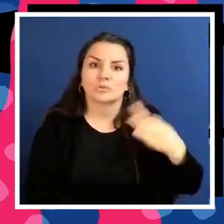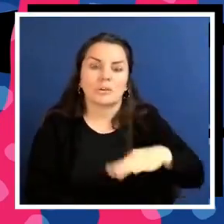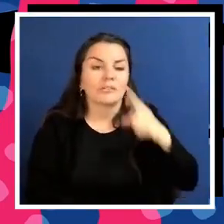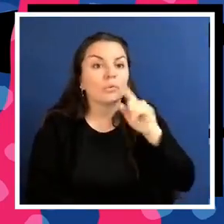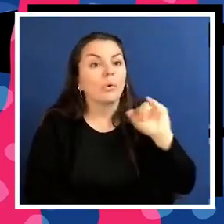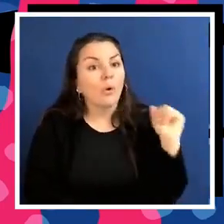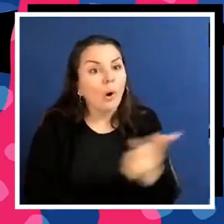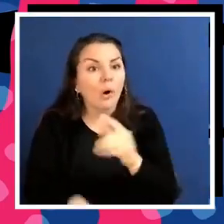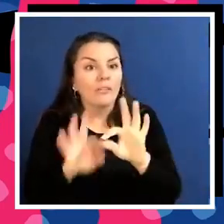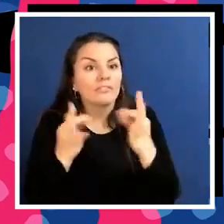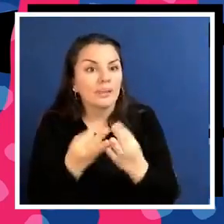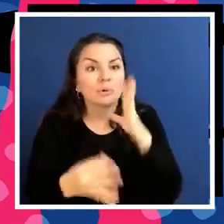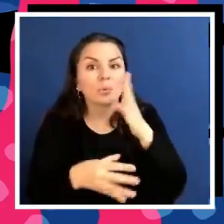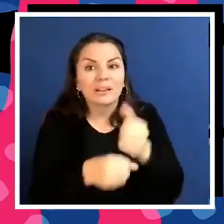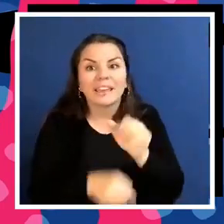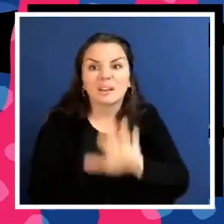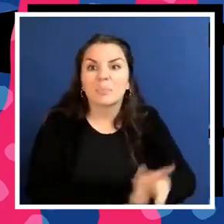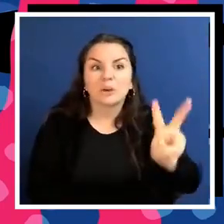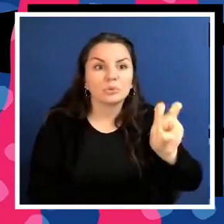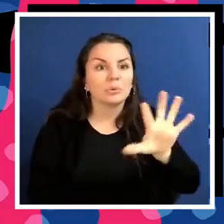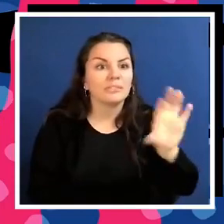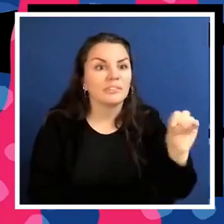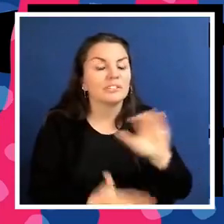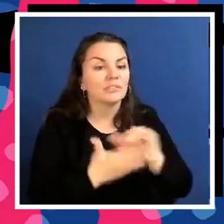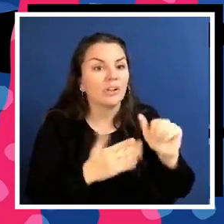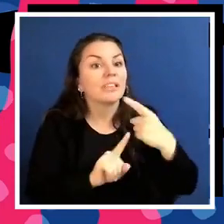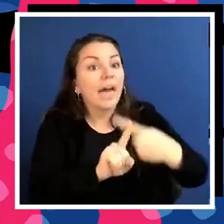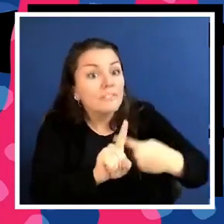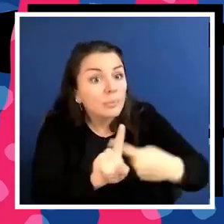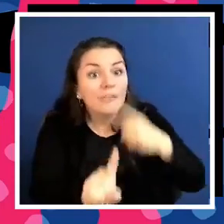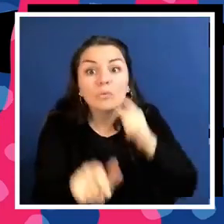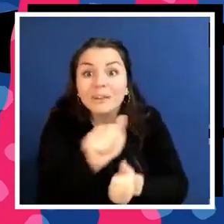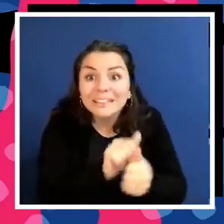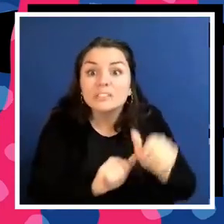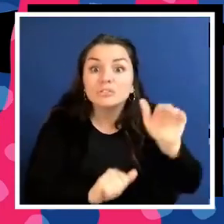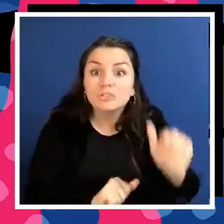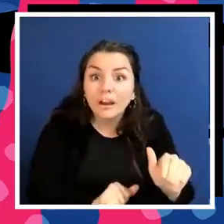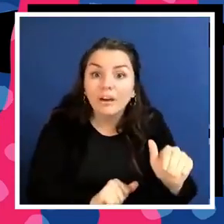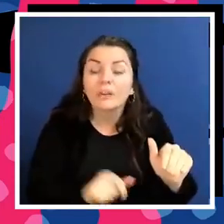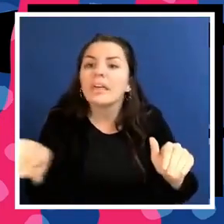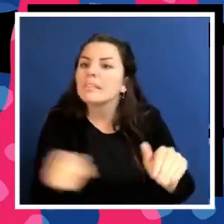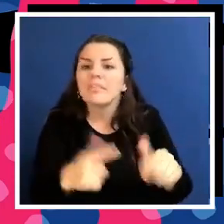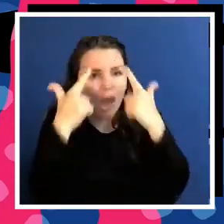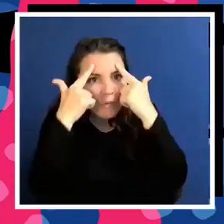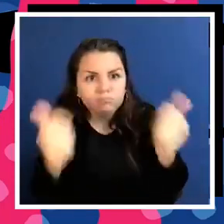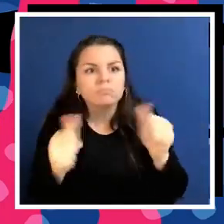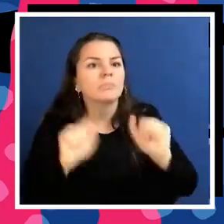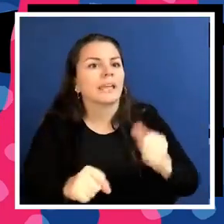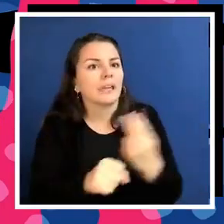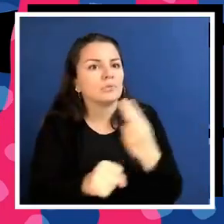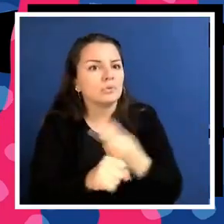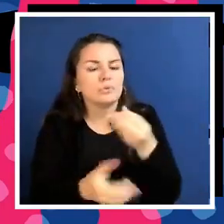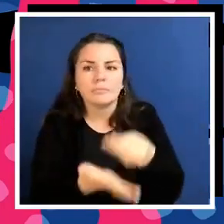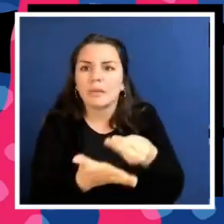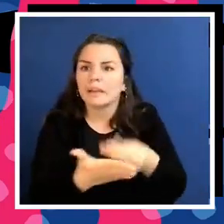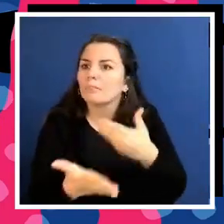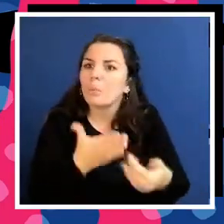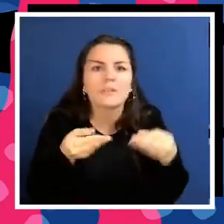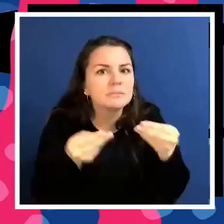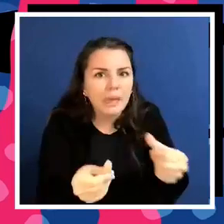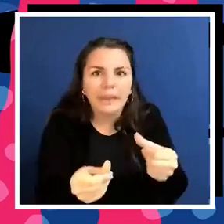I AM HYPED!